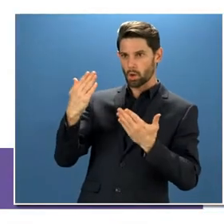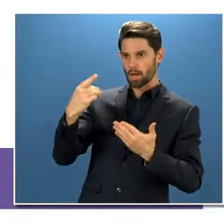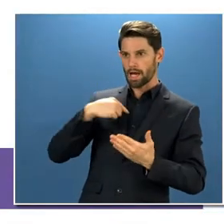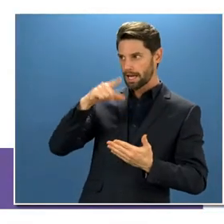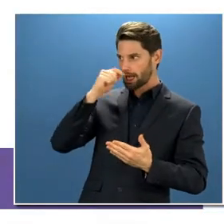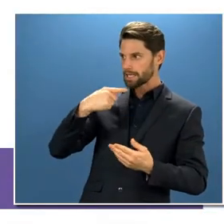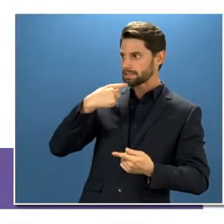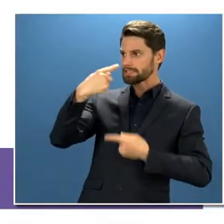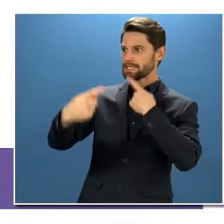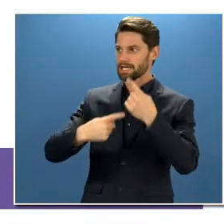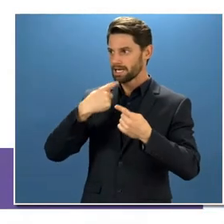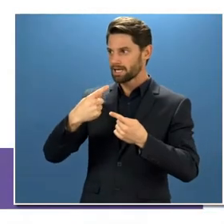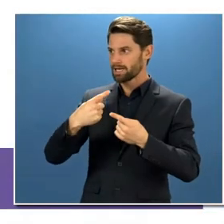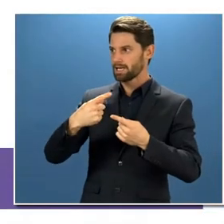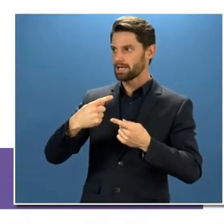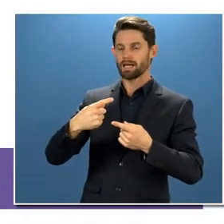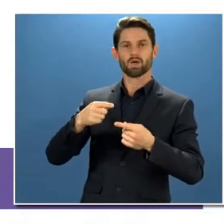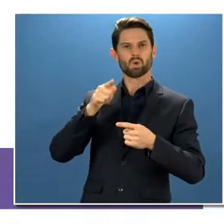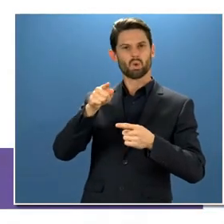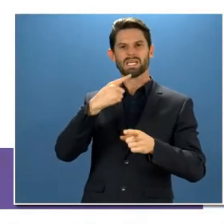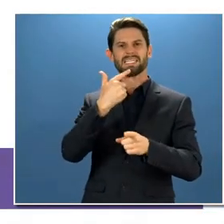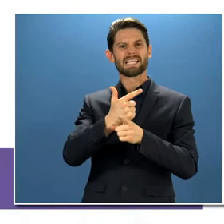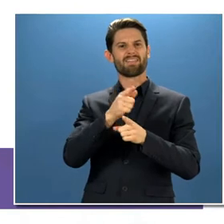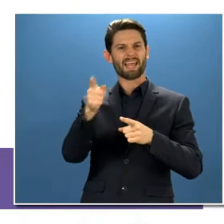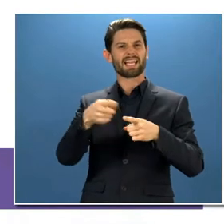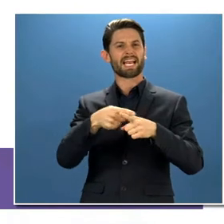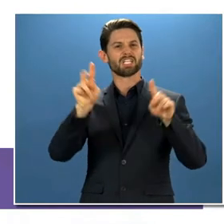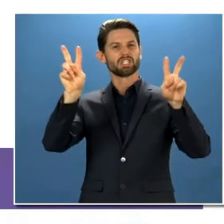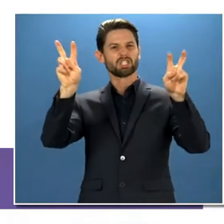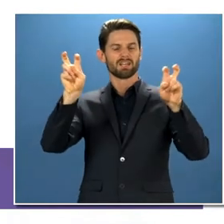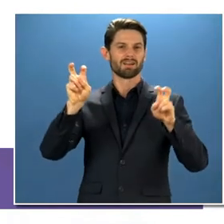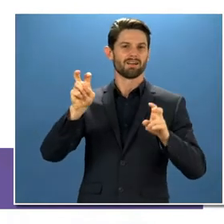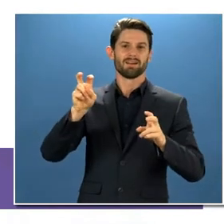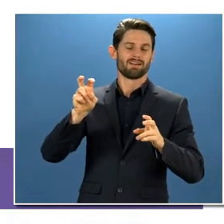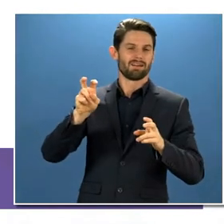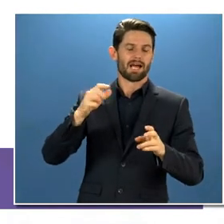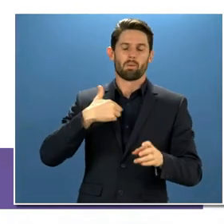as whipping people with a wet lettuce, Commissioner, but what I would say is